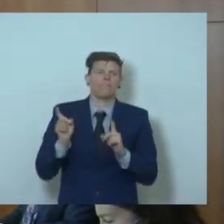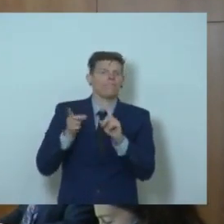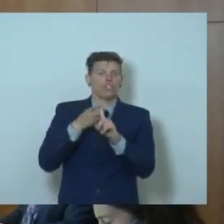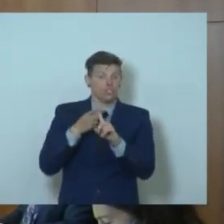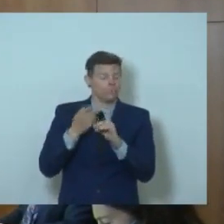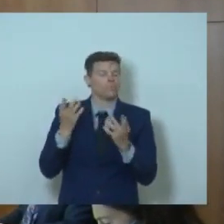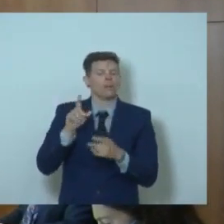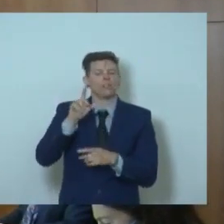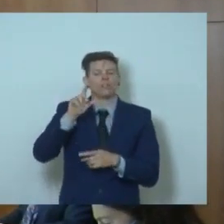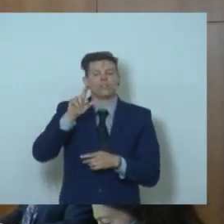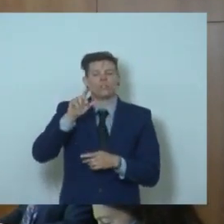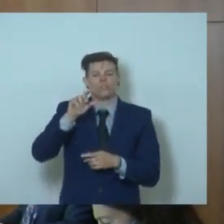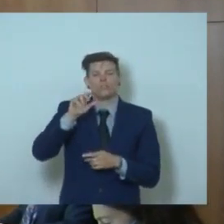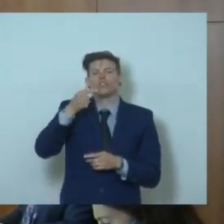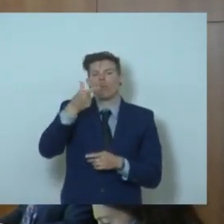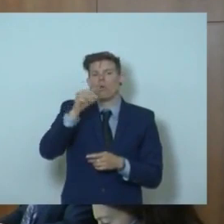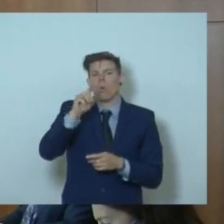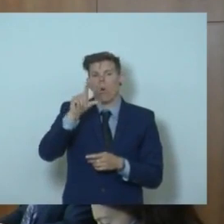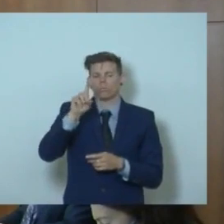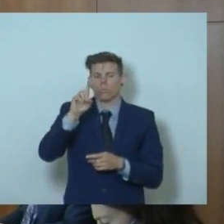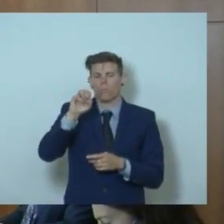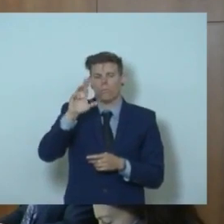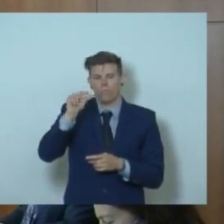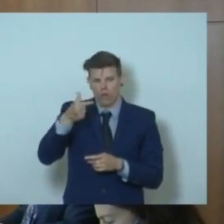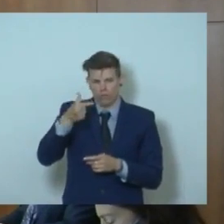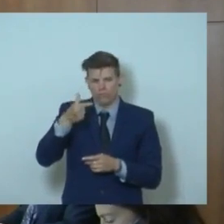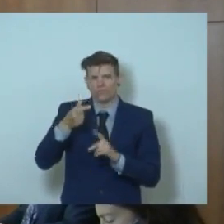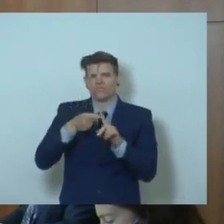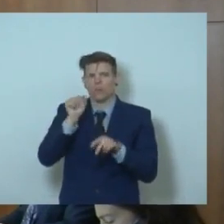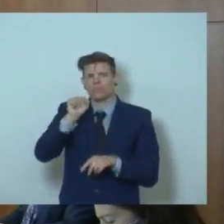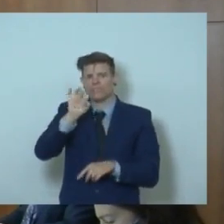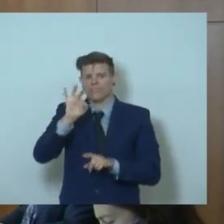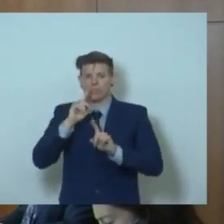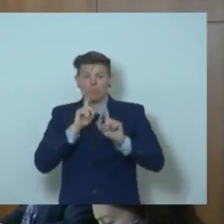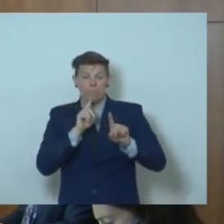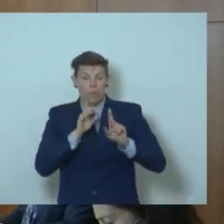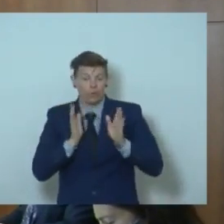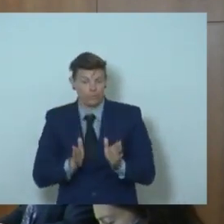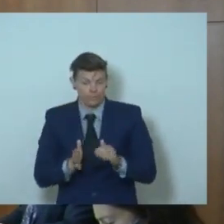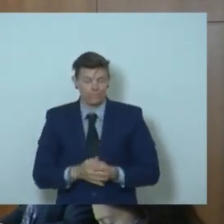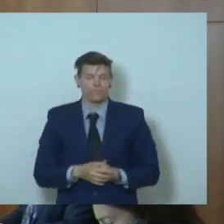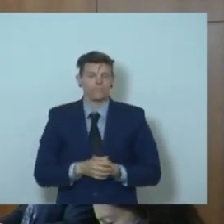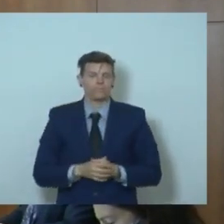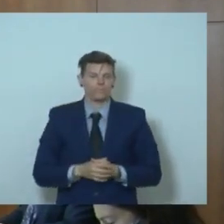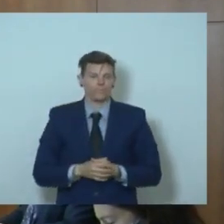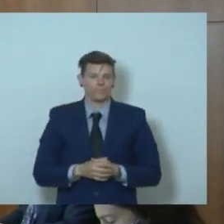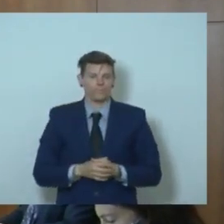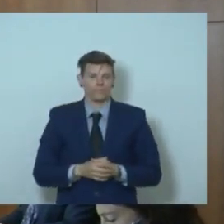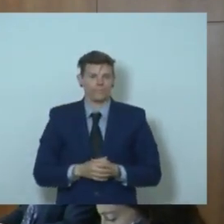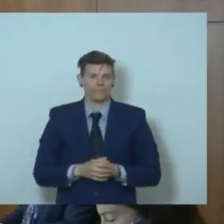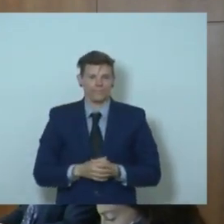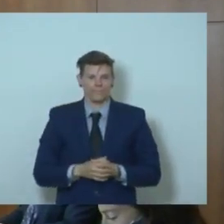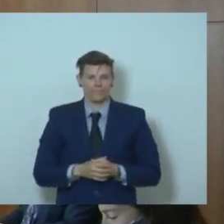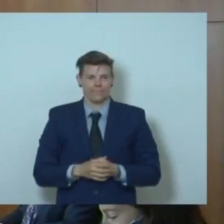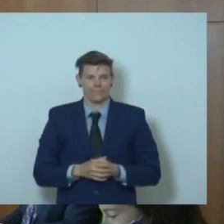THANK YOU GOVERNOR. ALL RIGHT, FOLKS WERE GOING TO GO TO JULIA GOLDBERG WITH THE SANTA FE REPORTER JULIA.